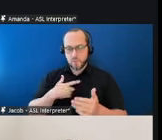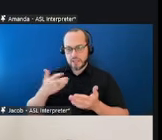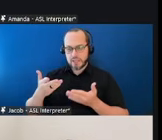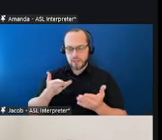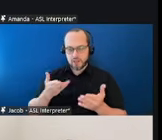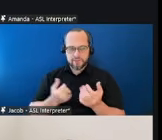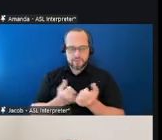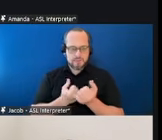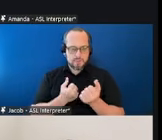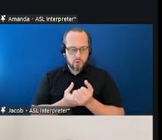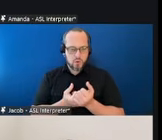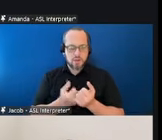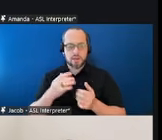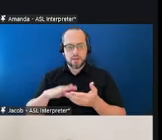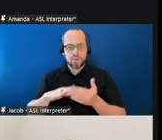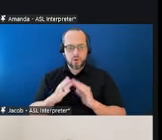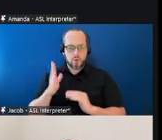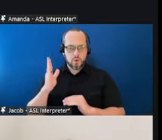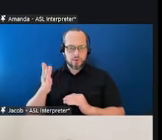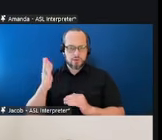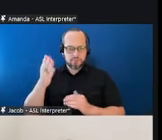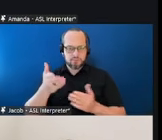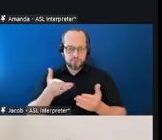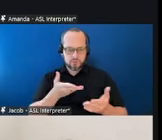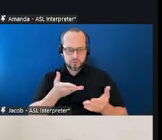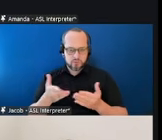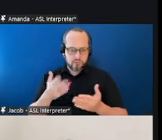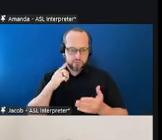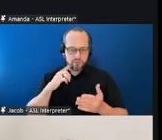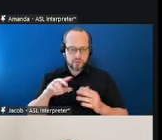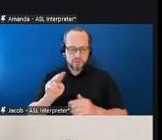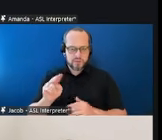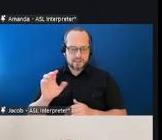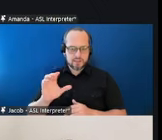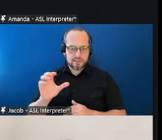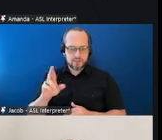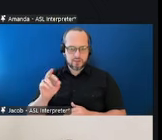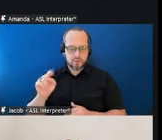communities that we will serve in NC roots uh get the benefit of every penny of money that we can